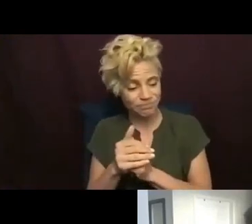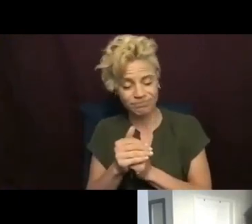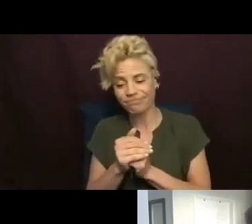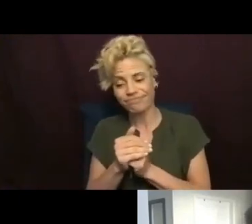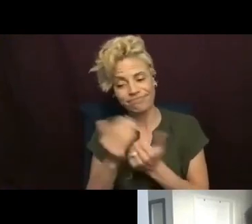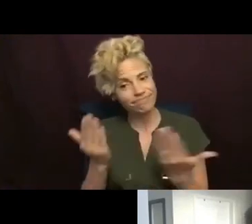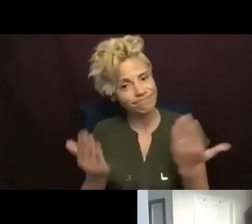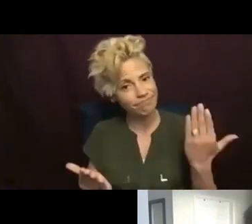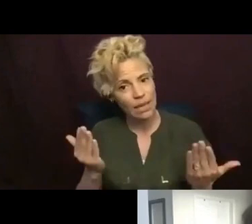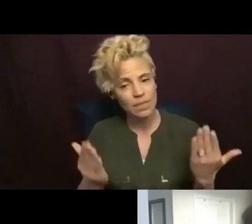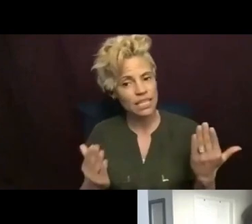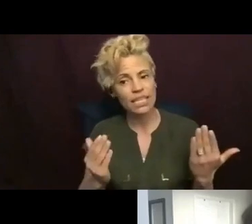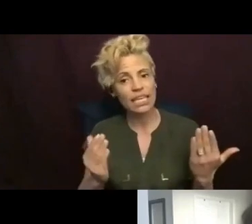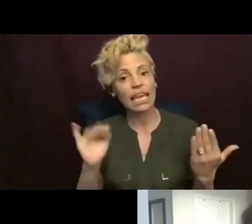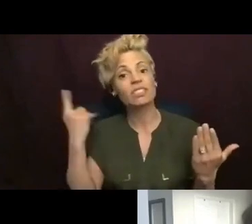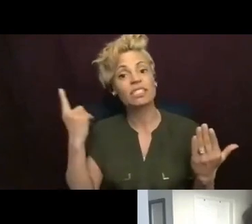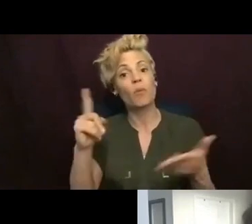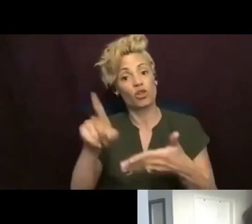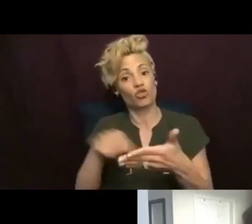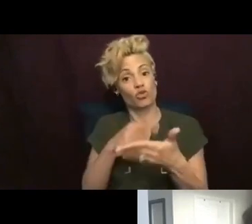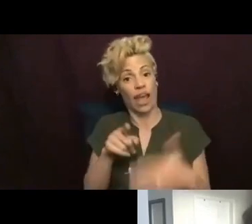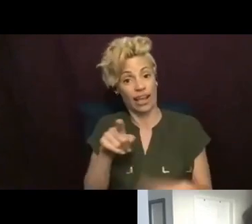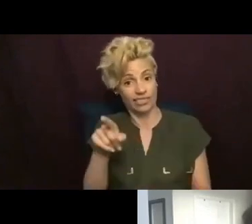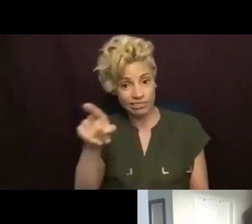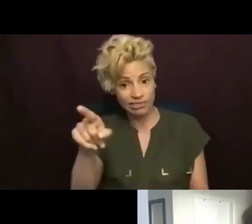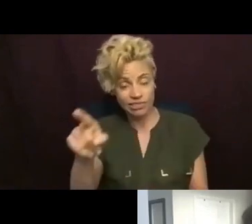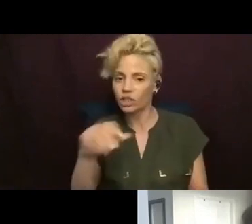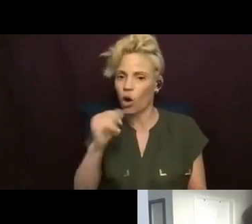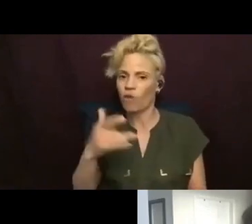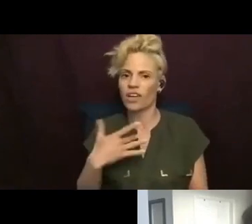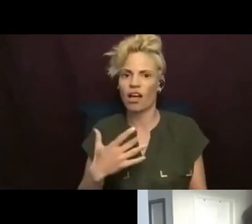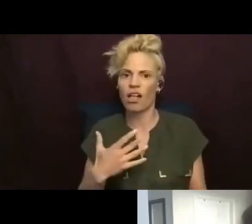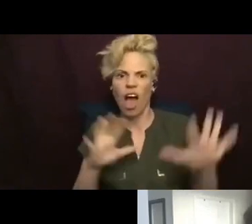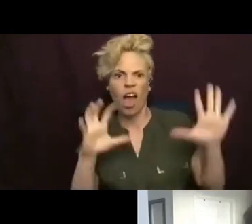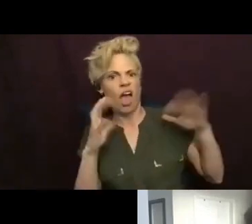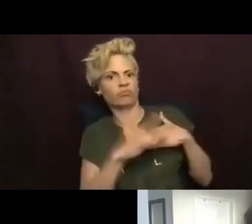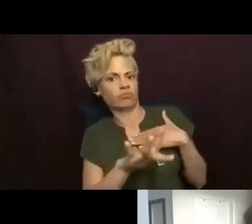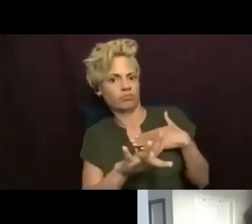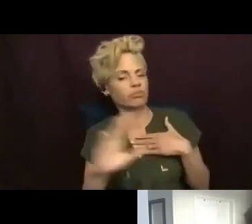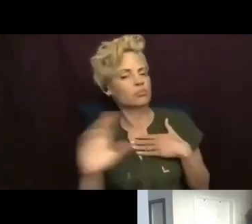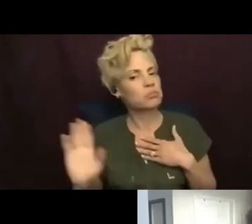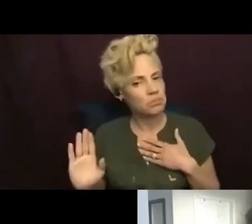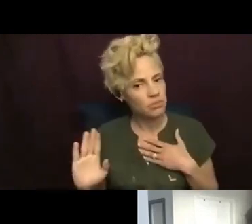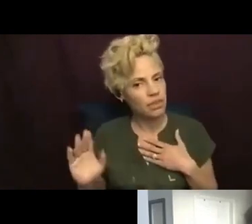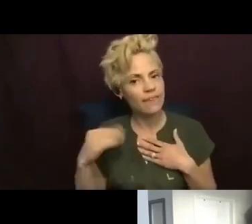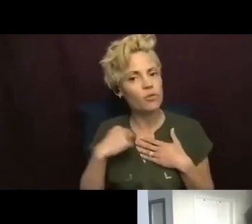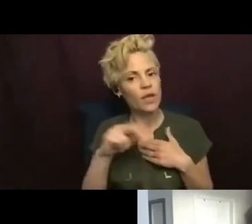if somebody corrects us when we use these phrases and idioms,